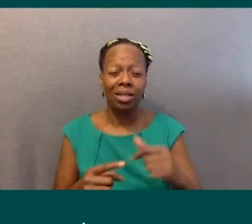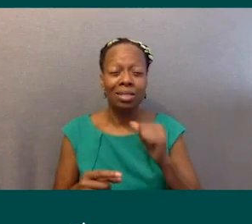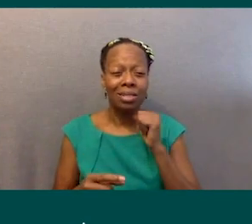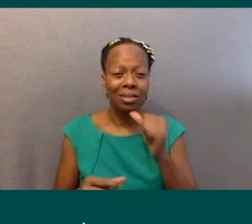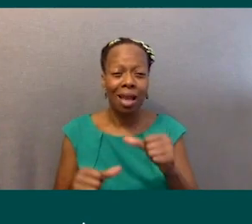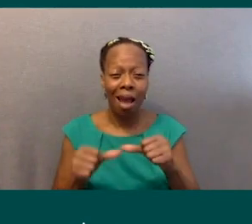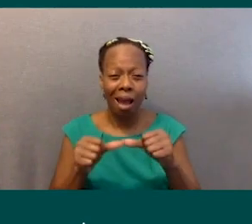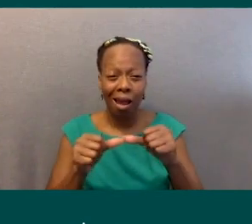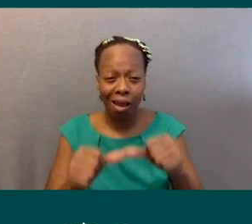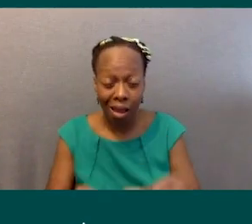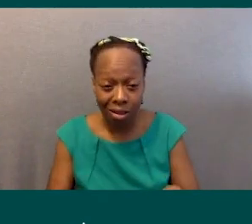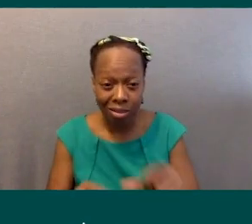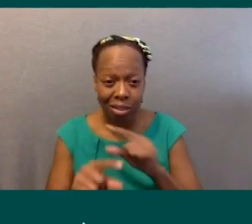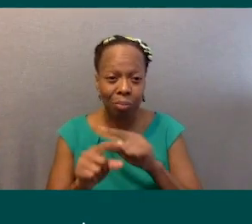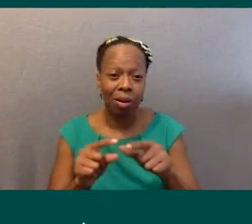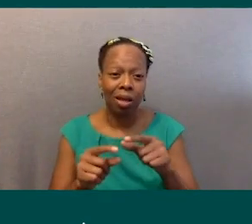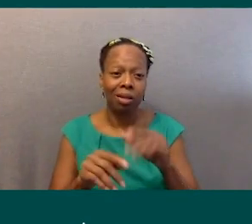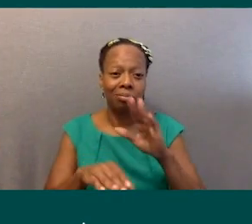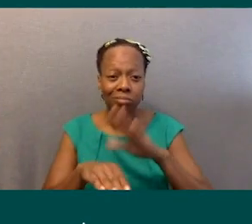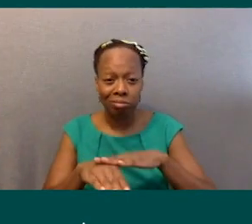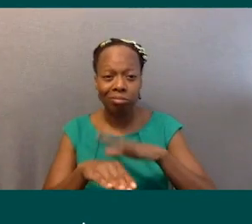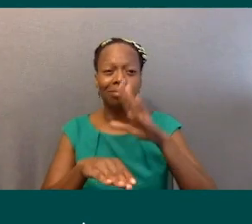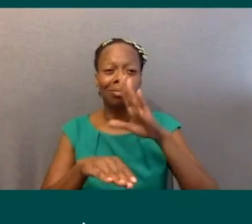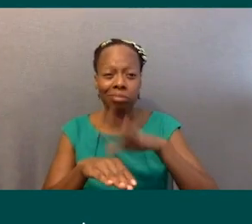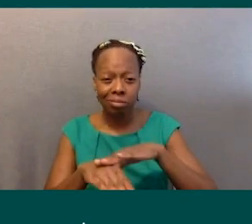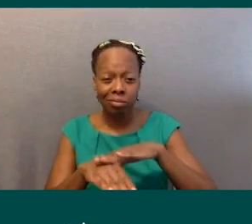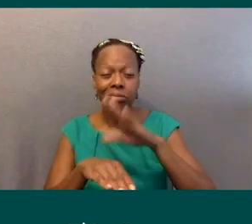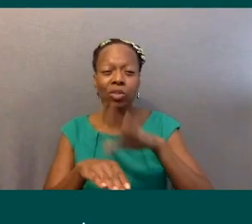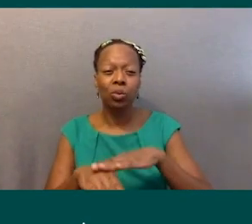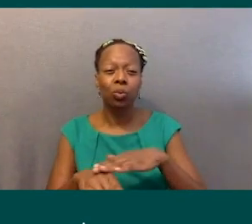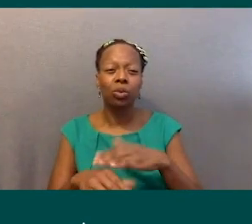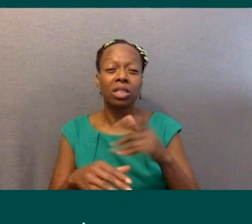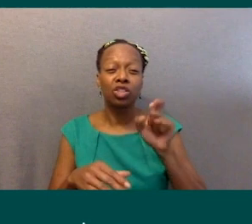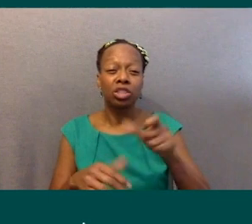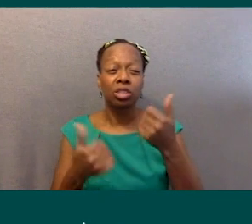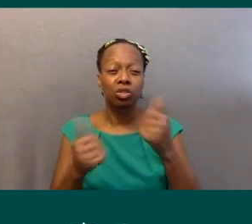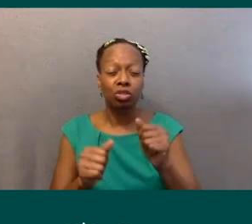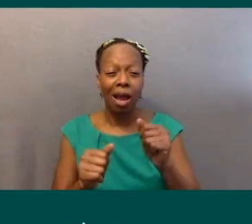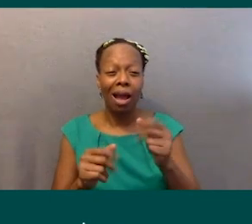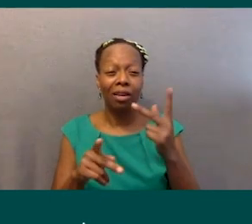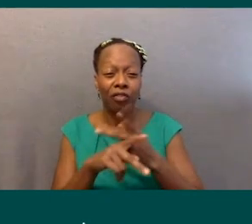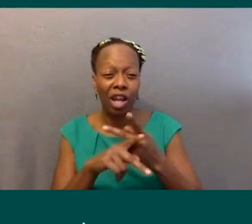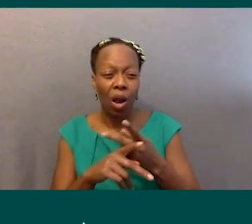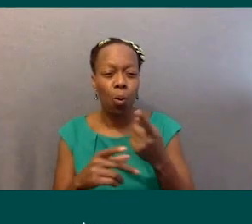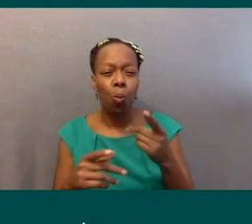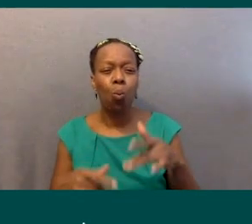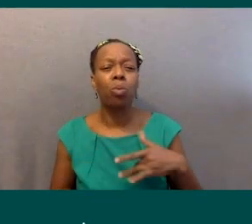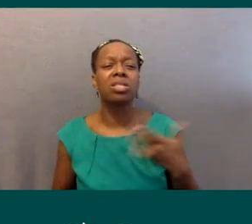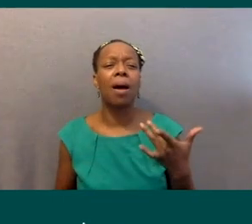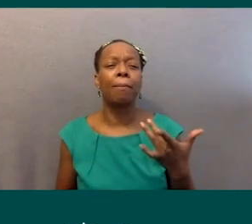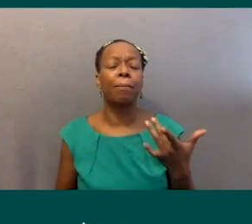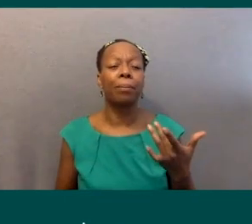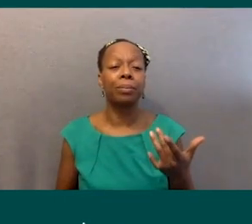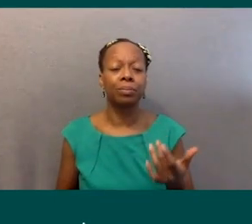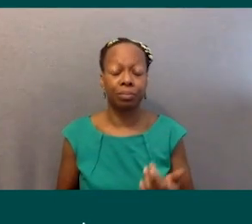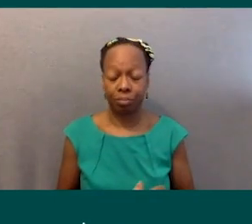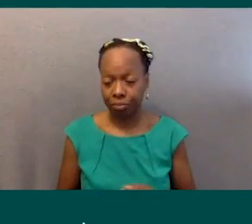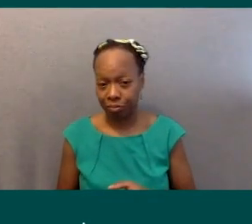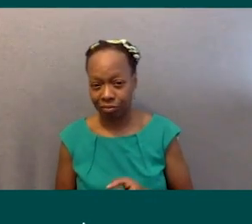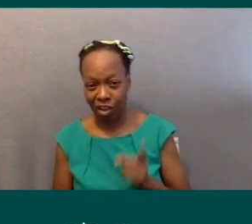but intermittent, we should do rule out what is going on. Yeah, and I think some good advice that someone could have